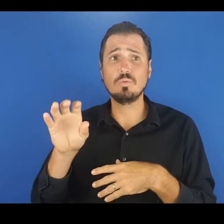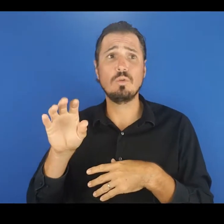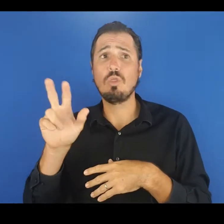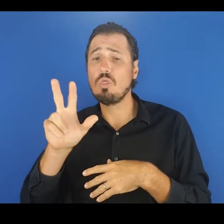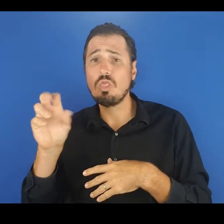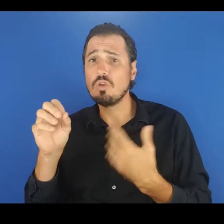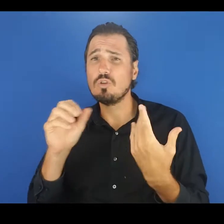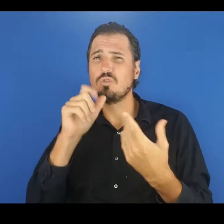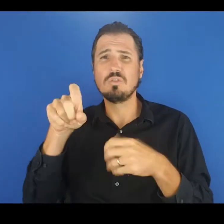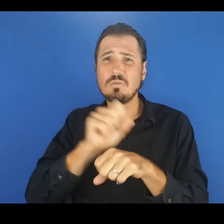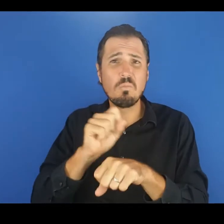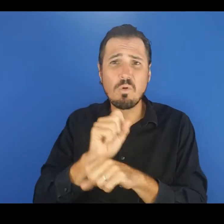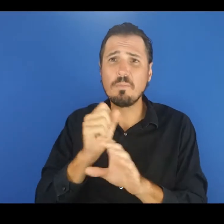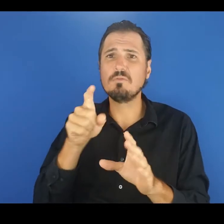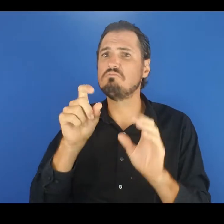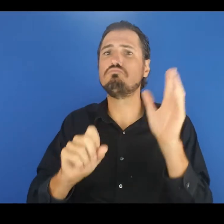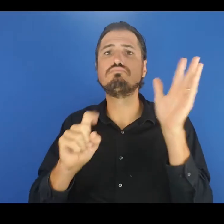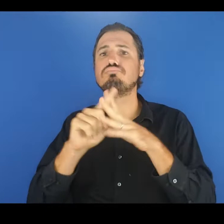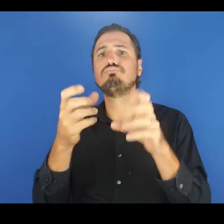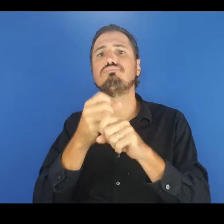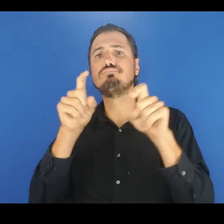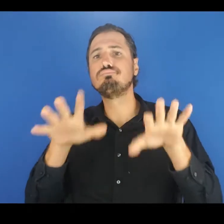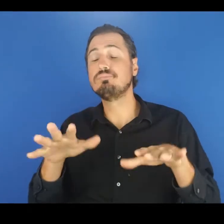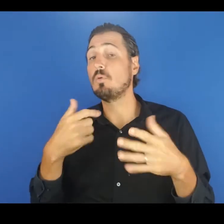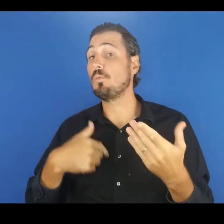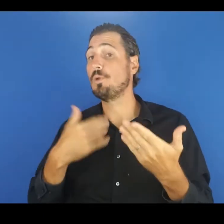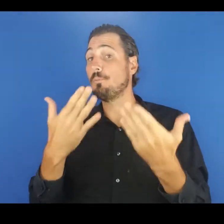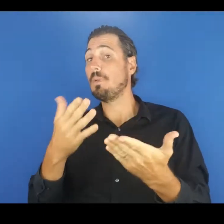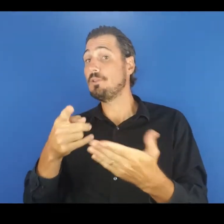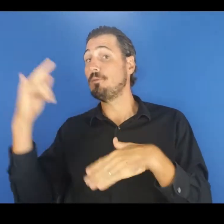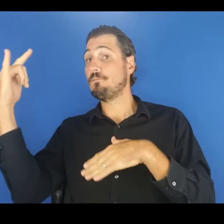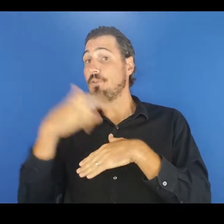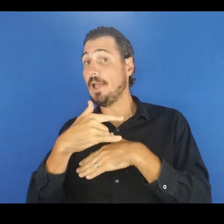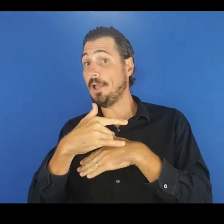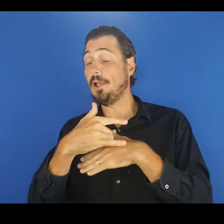needed. We recommend getting tested three to five days after you travel.